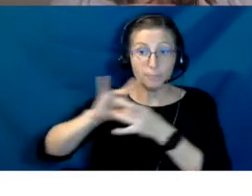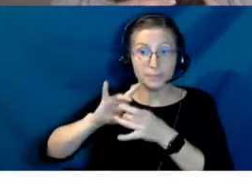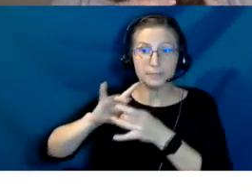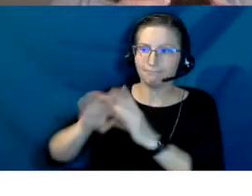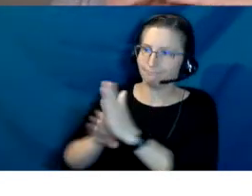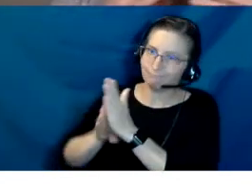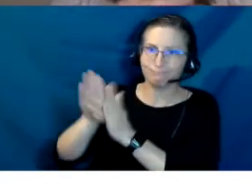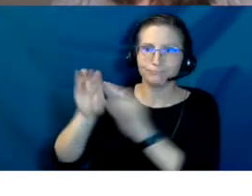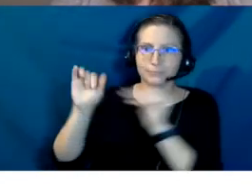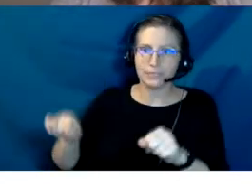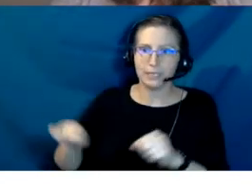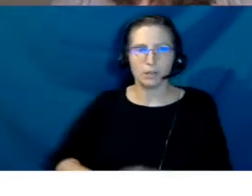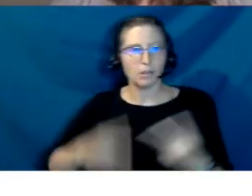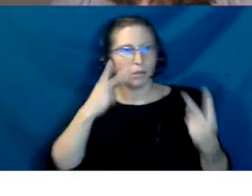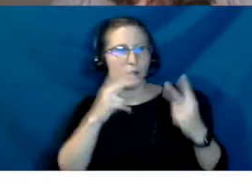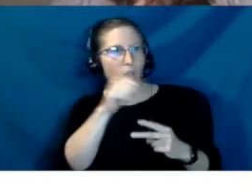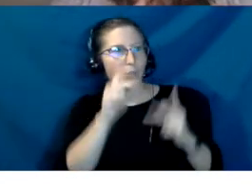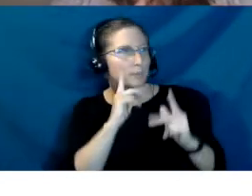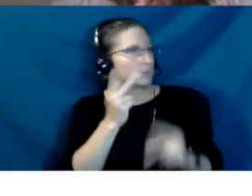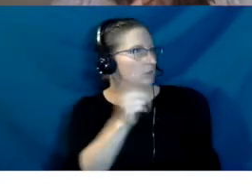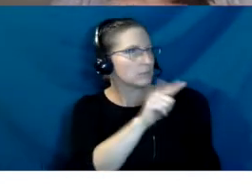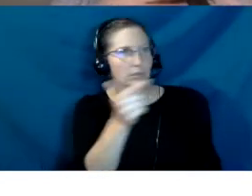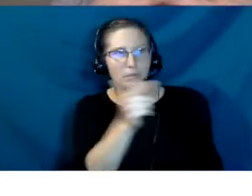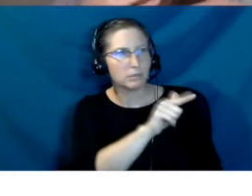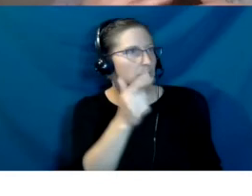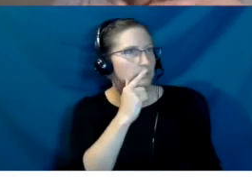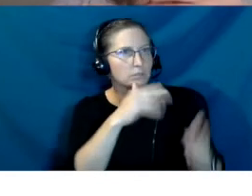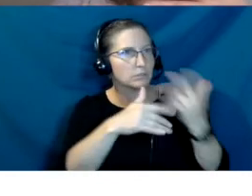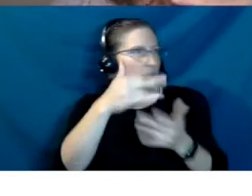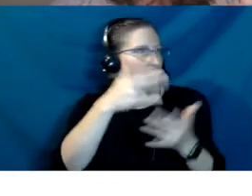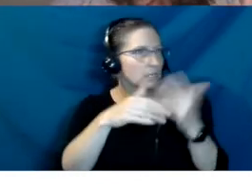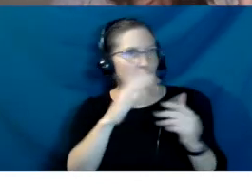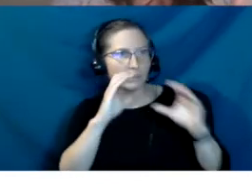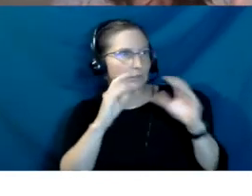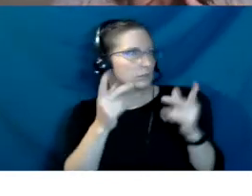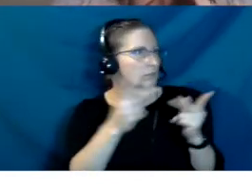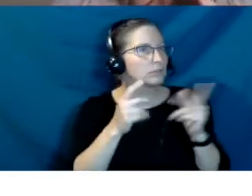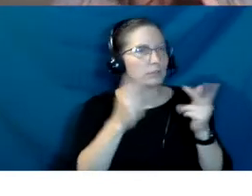We can watch other people interacting with others, we can watch them communicating with others,